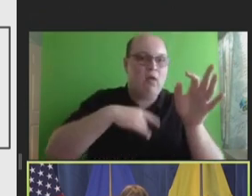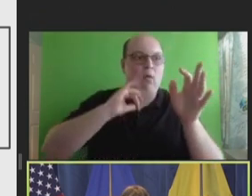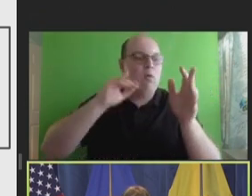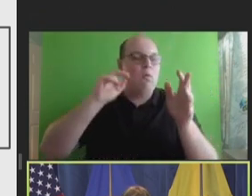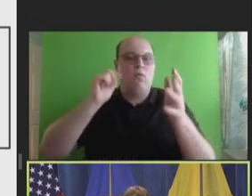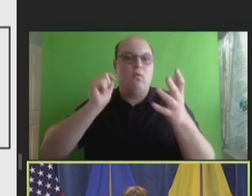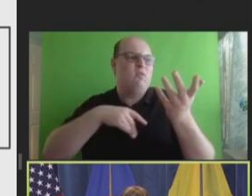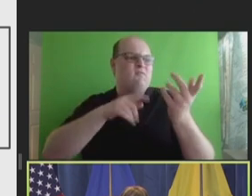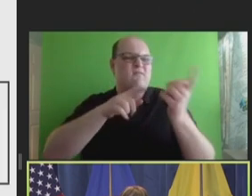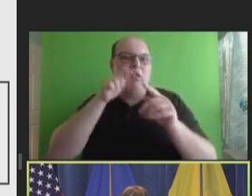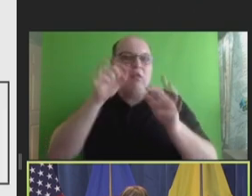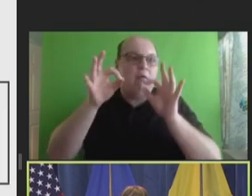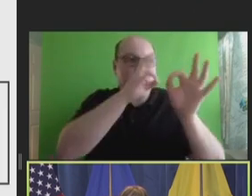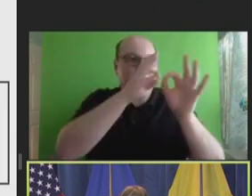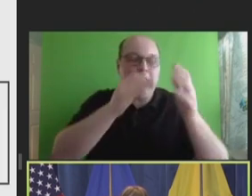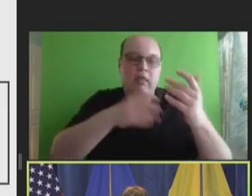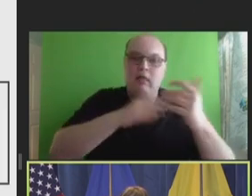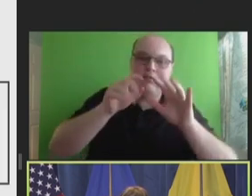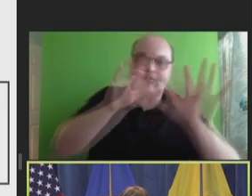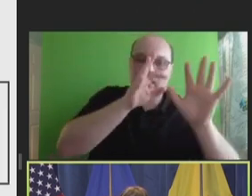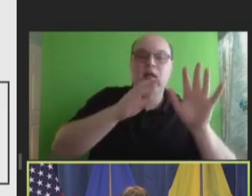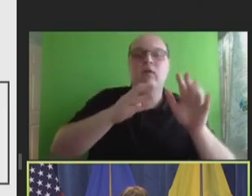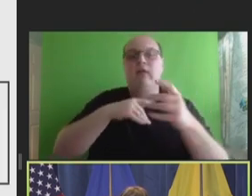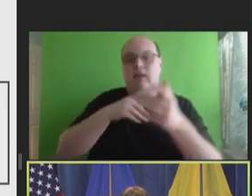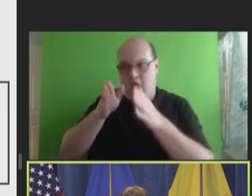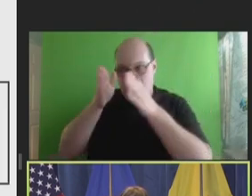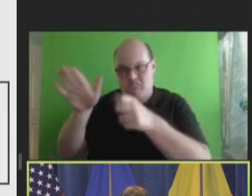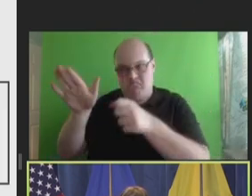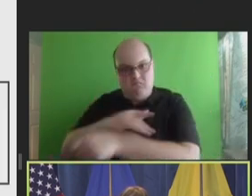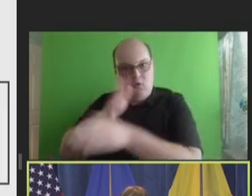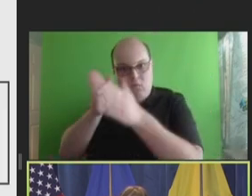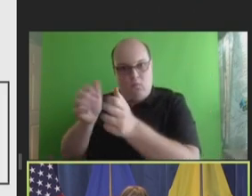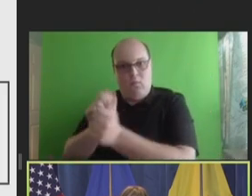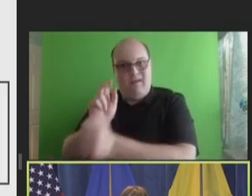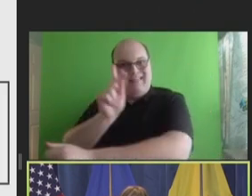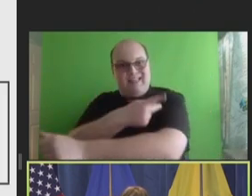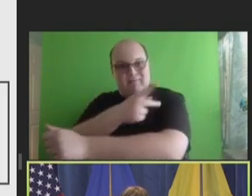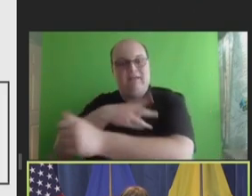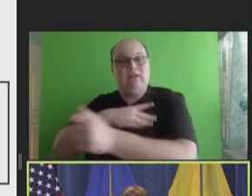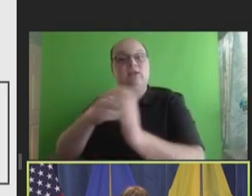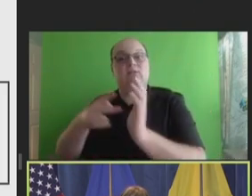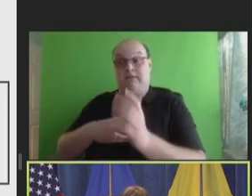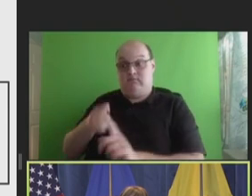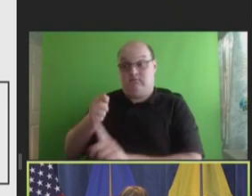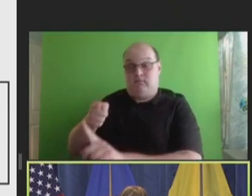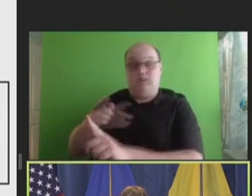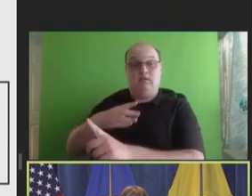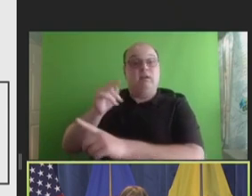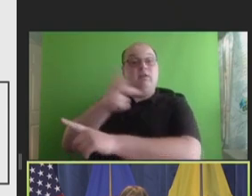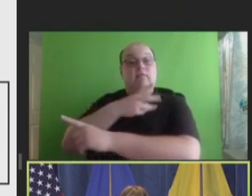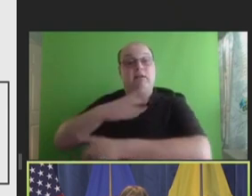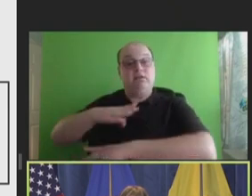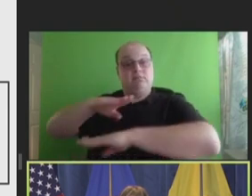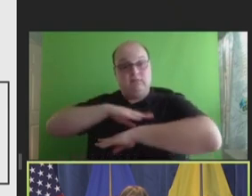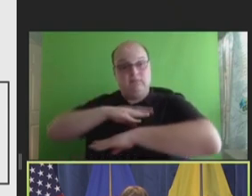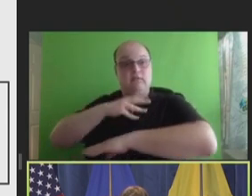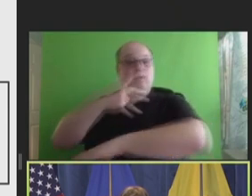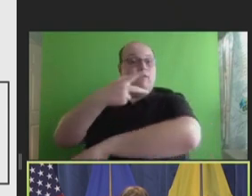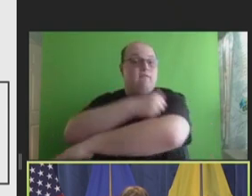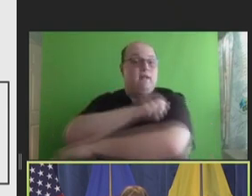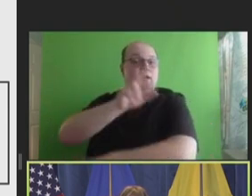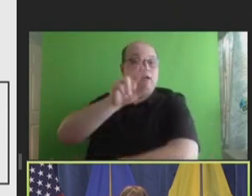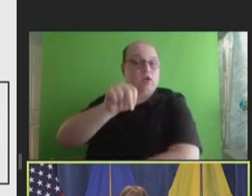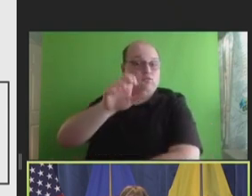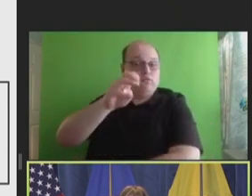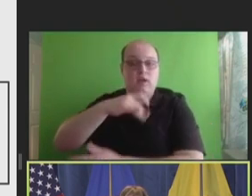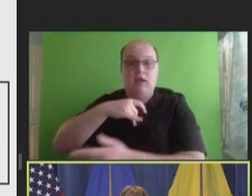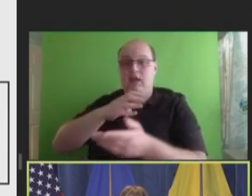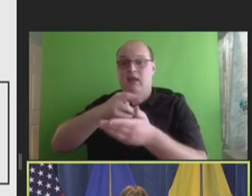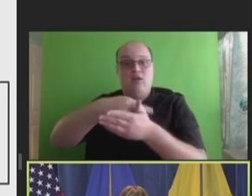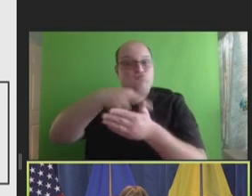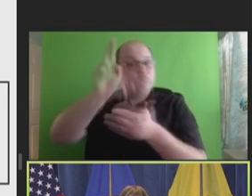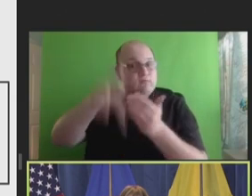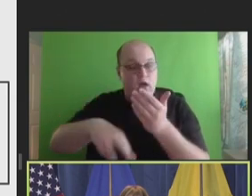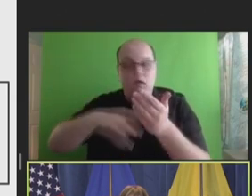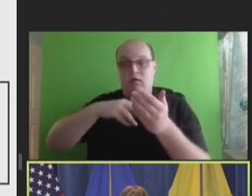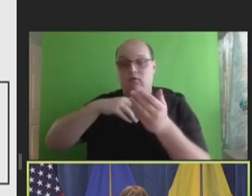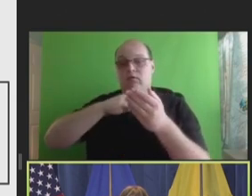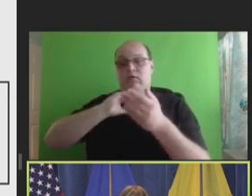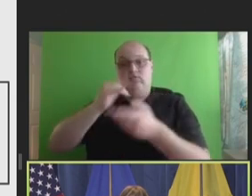tasks, we see that patient satisfaction, vaccine rates, outcomes, full-time effort, and trust.